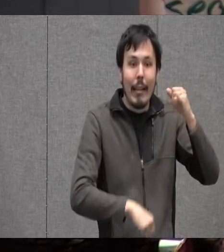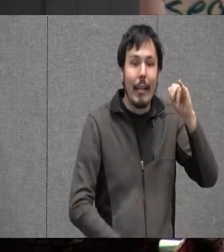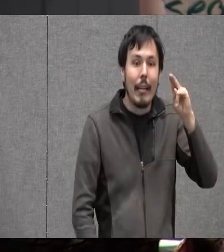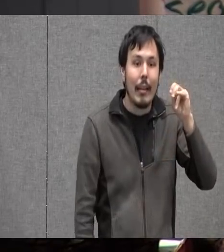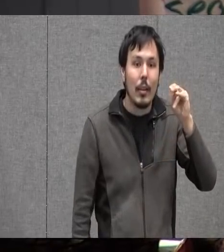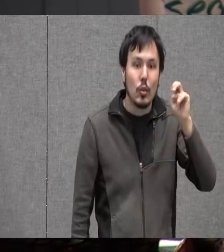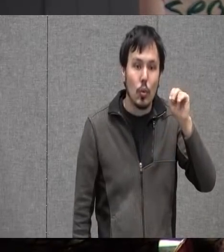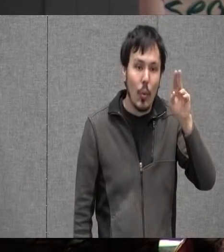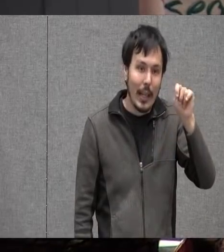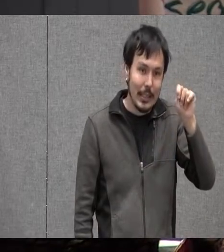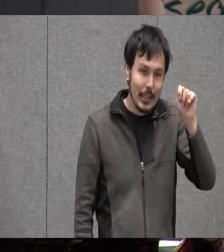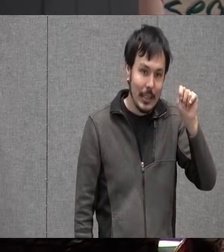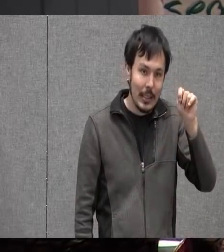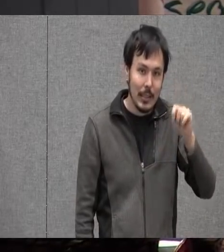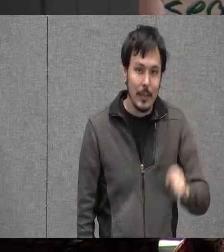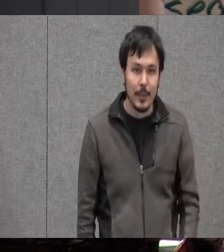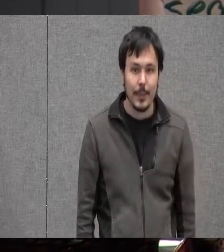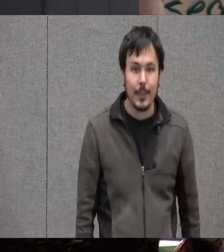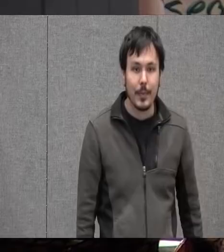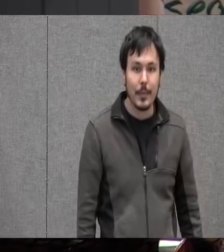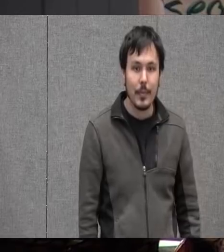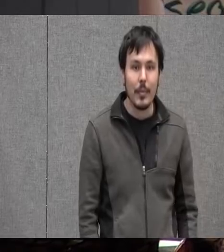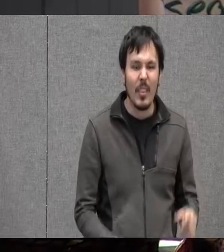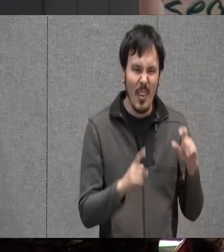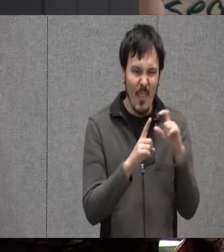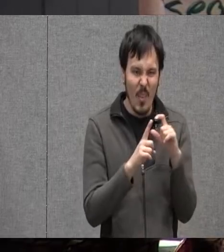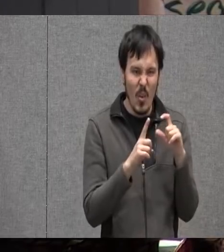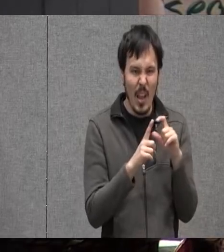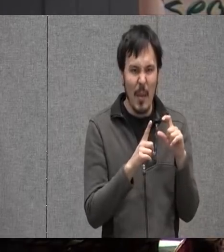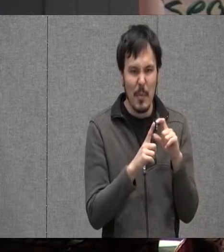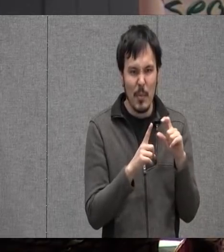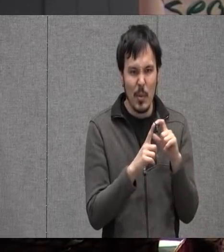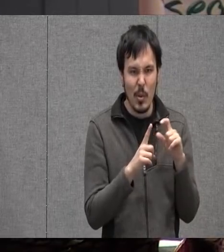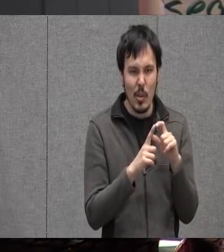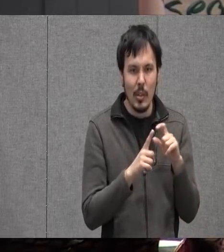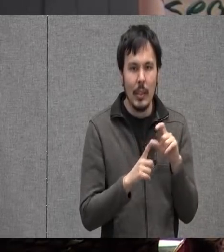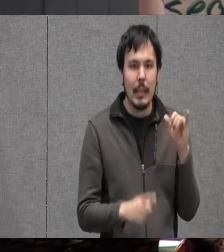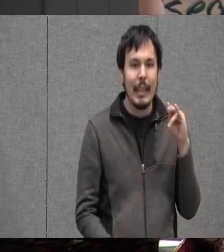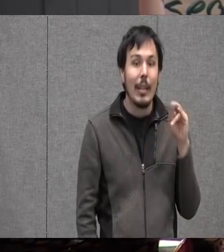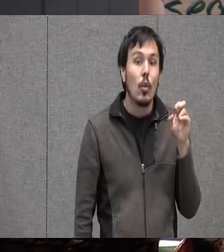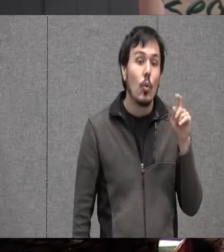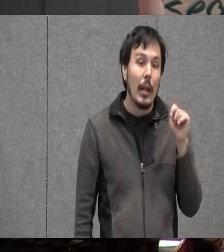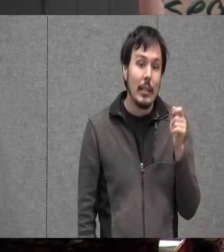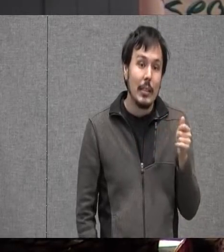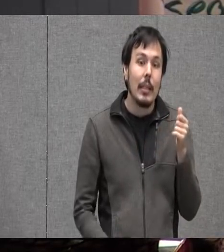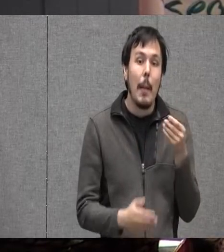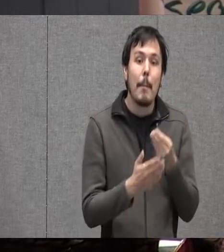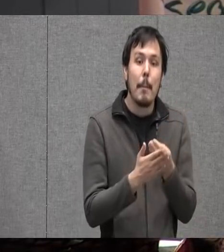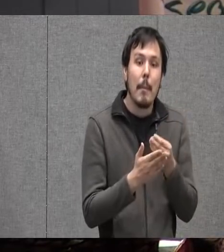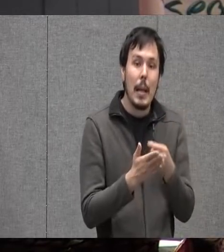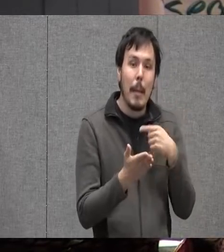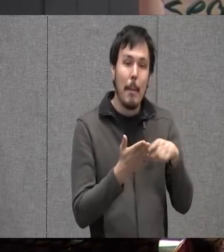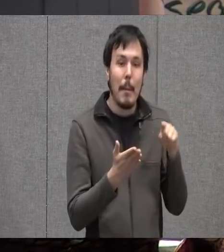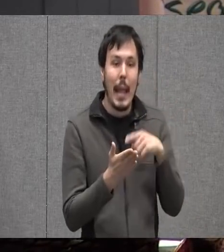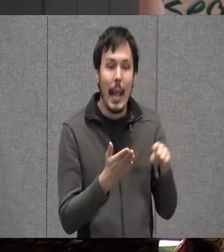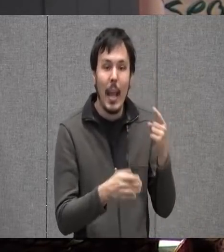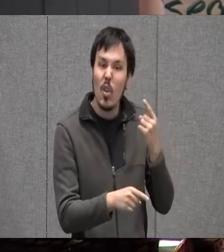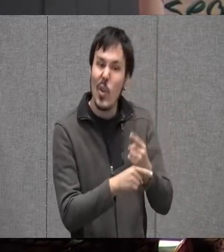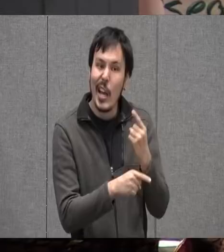And this is one of our vocabulary words for today. Interest is money paid regularly at a particular rate